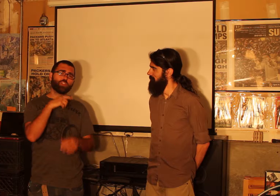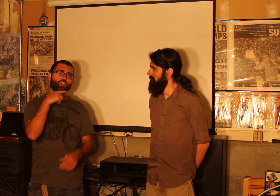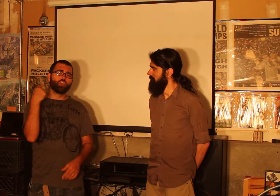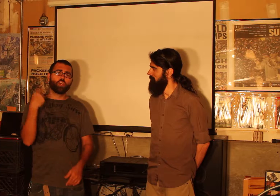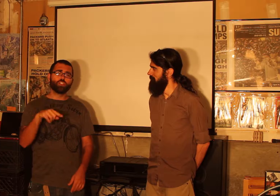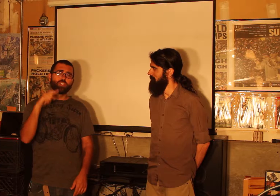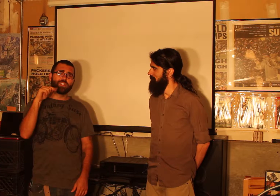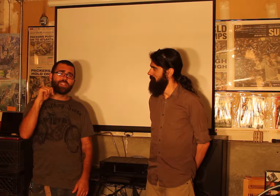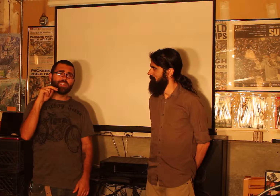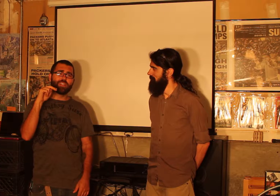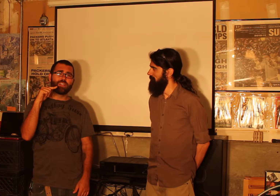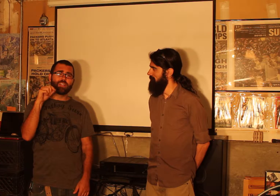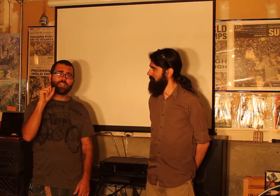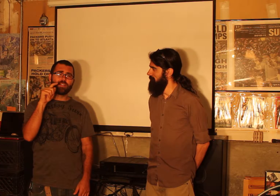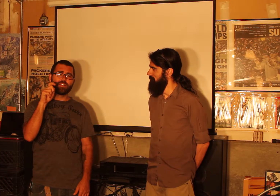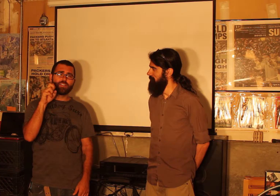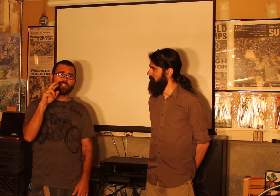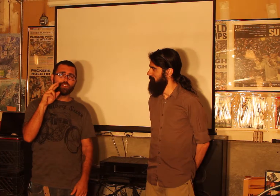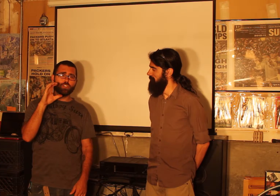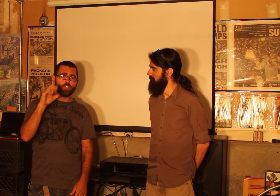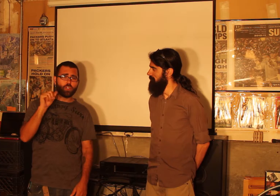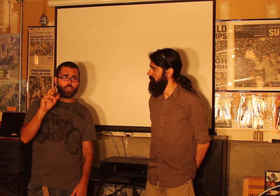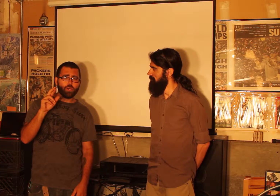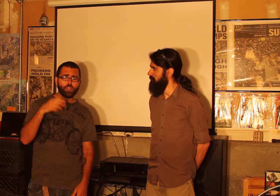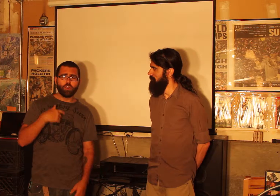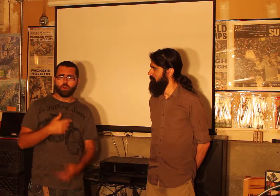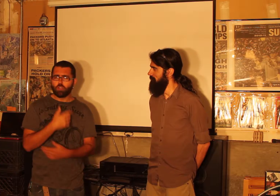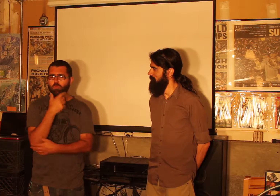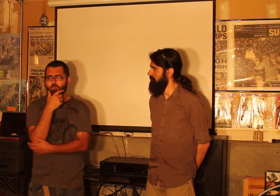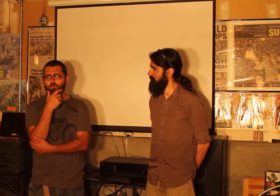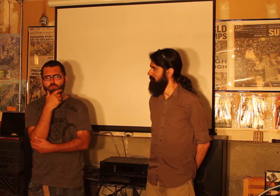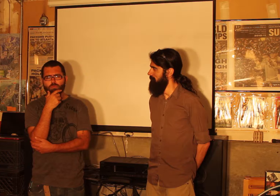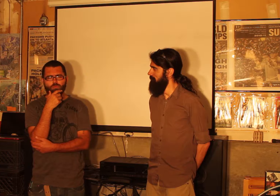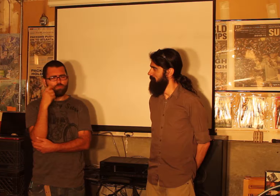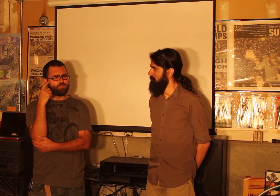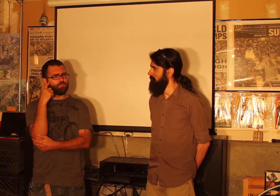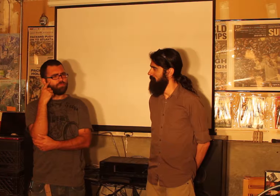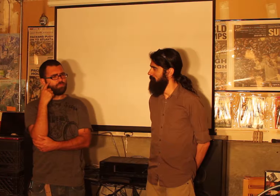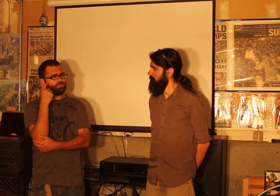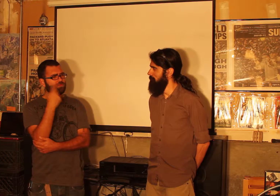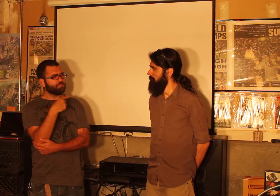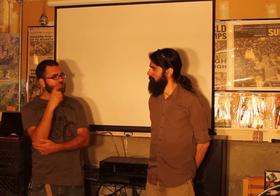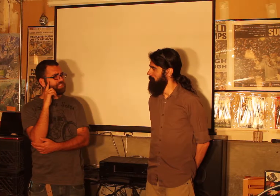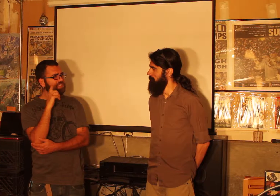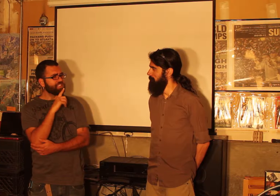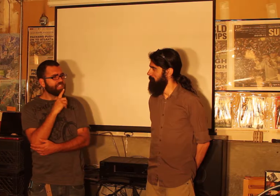Russian gangster car. It got me to thinking, hey, we're deaf,